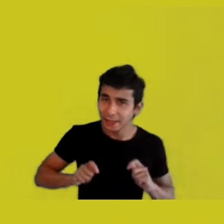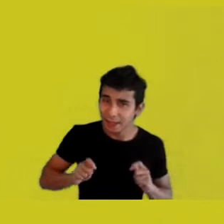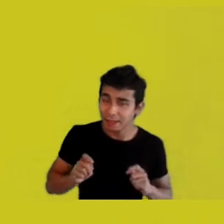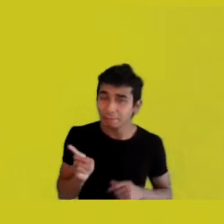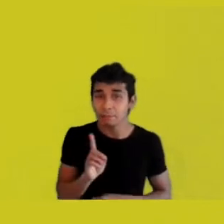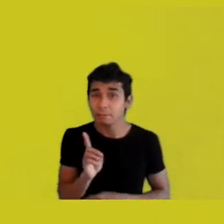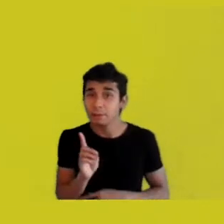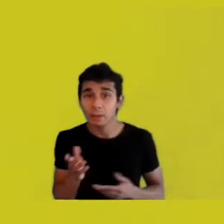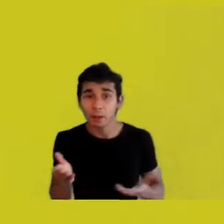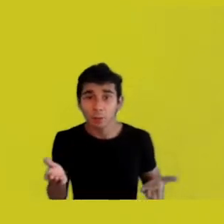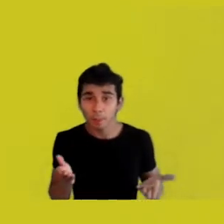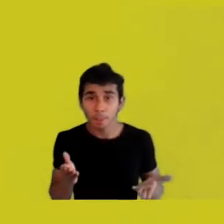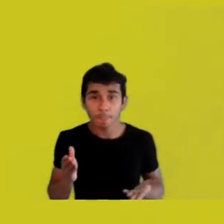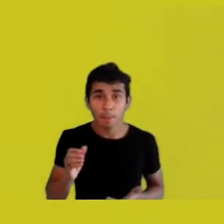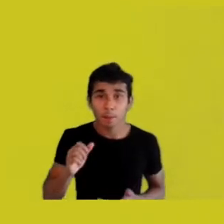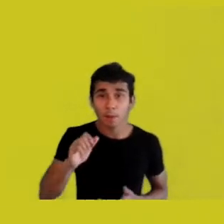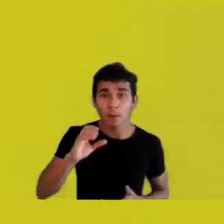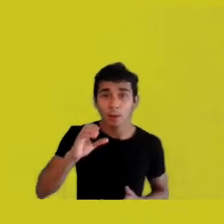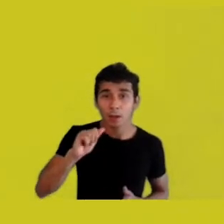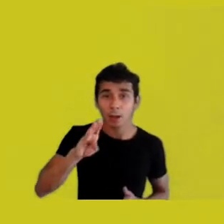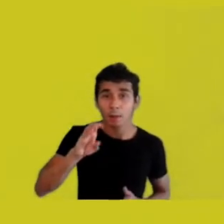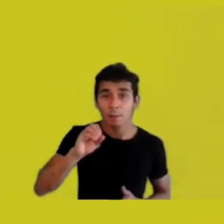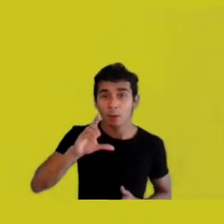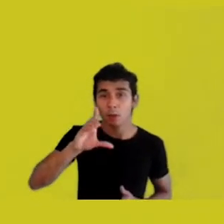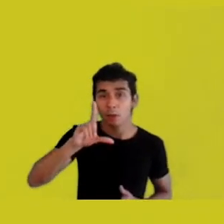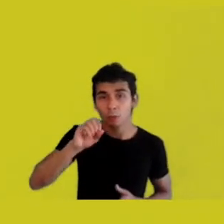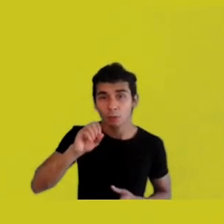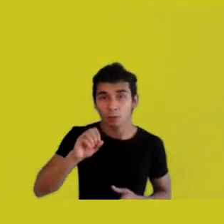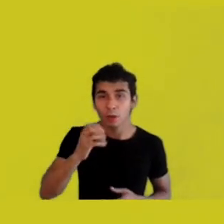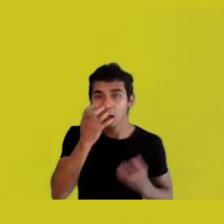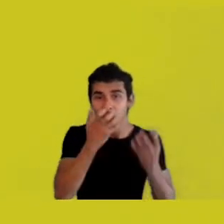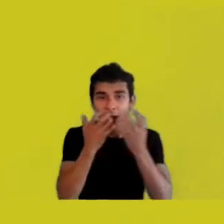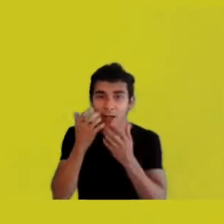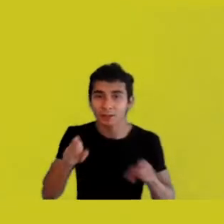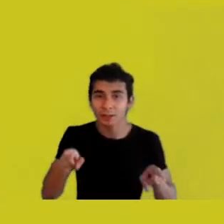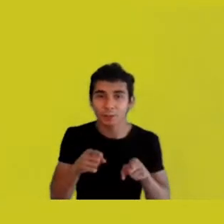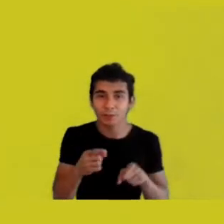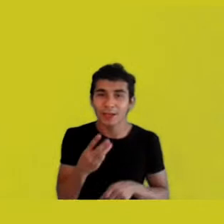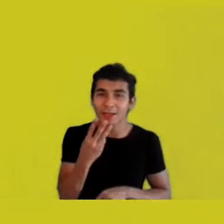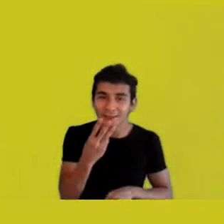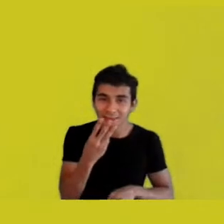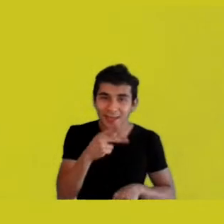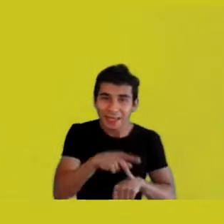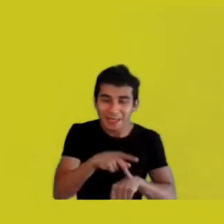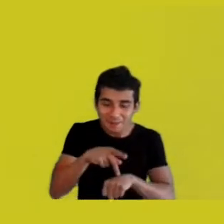Three pebbles, three pebbles in the village One is larger, one is smaller, the smallest one lights our way